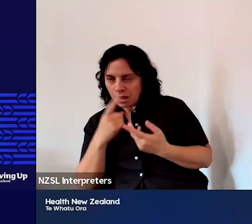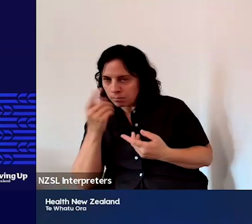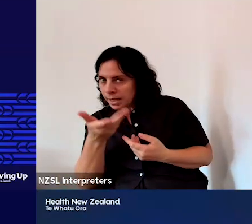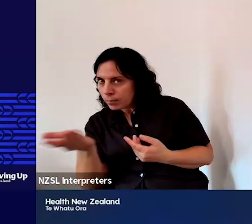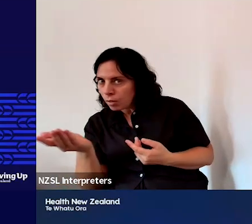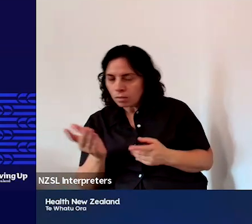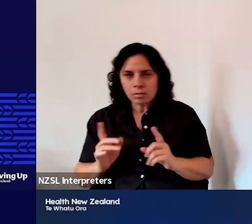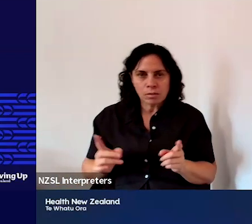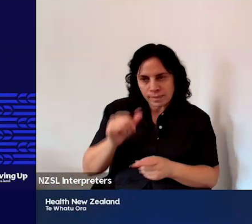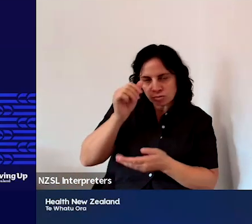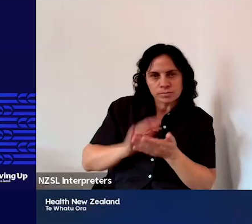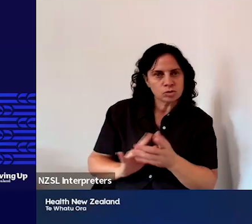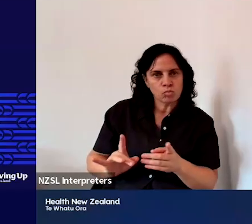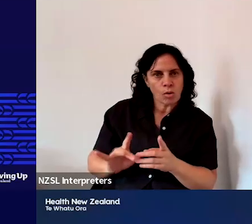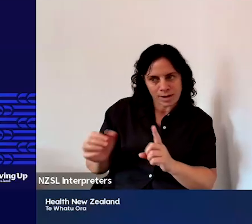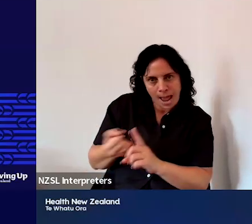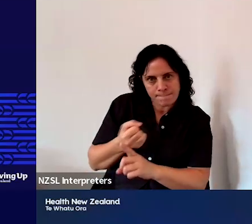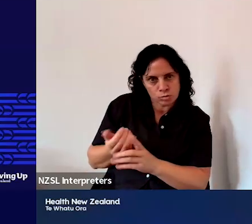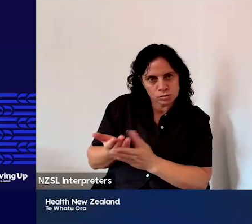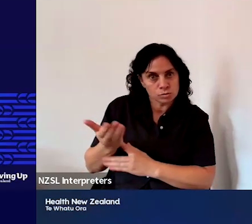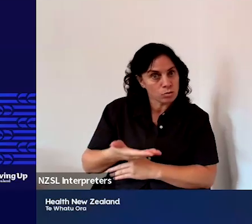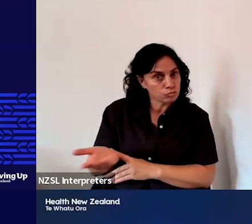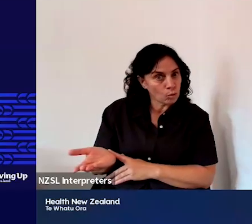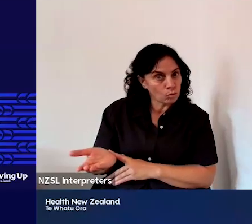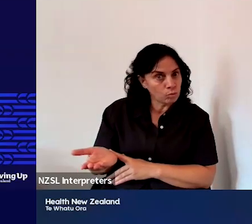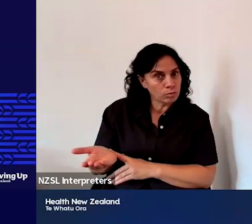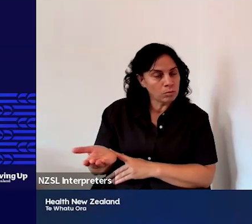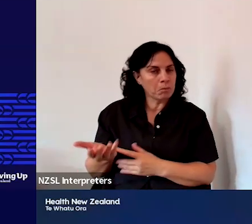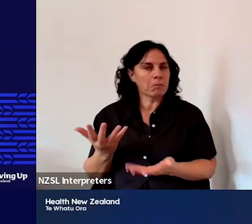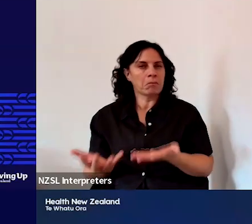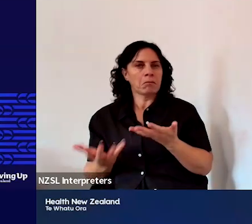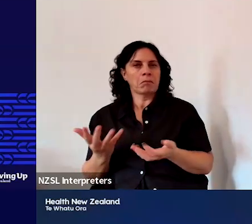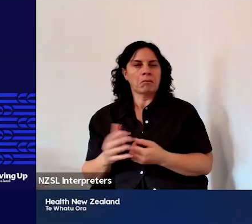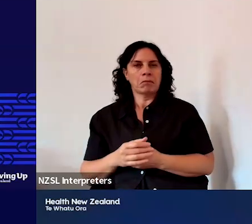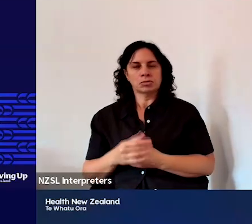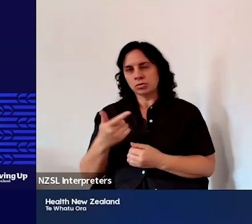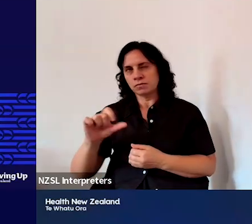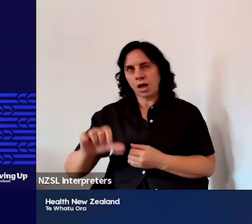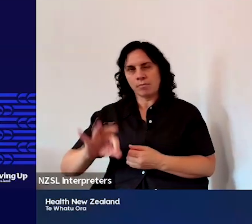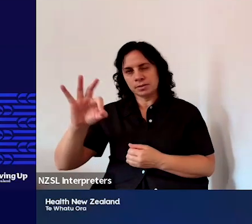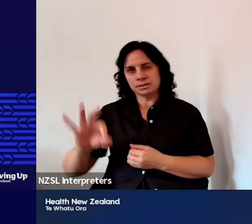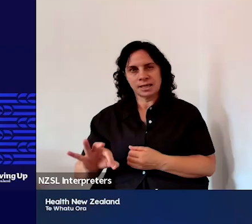you know, what's happened in the past? And, I'm not that researcher, so I'm not sure if this makes this easier